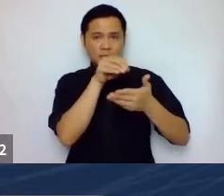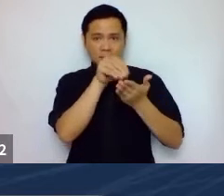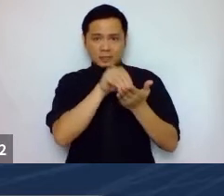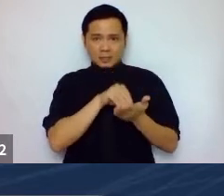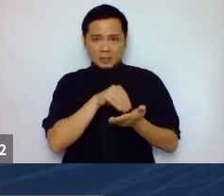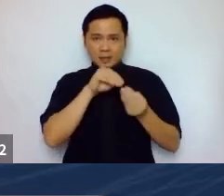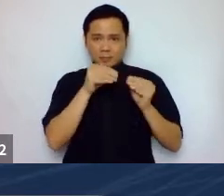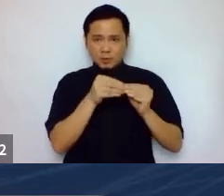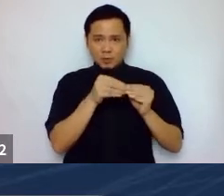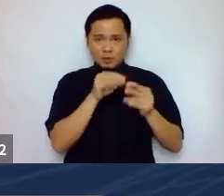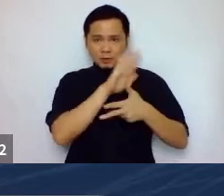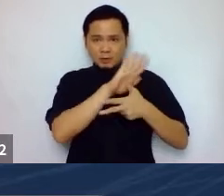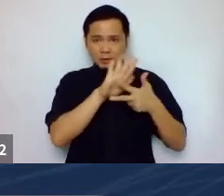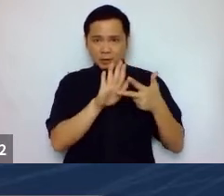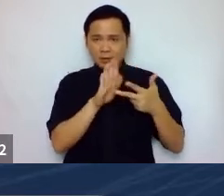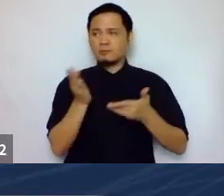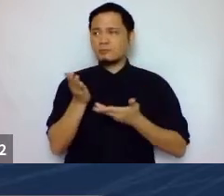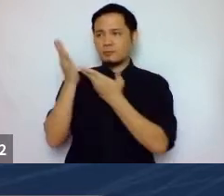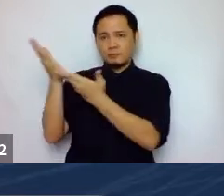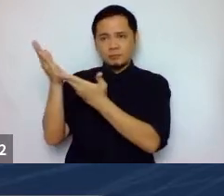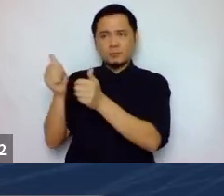Supposedly the others have a QR code while the others do not.